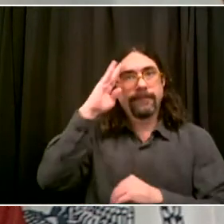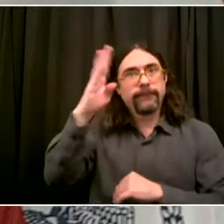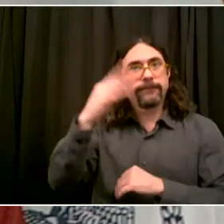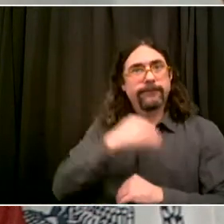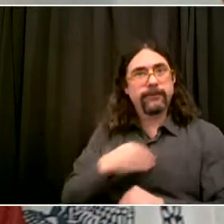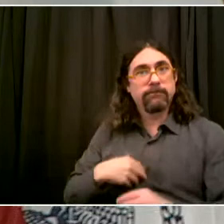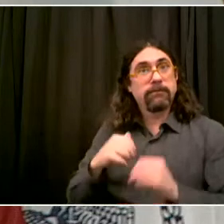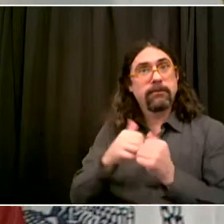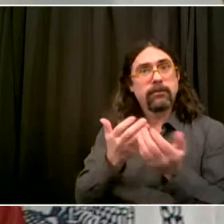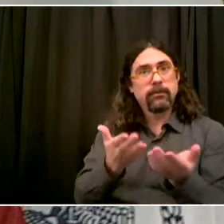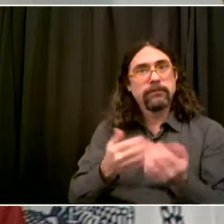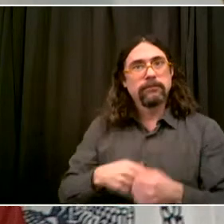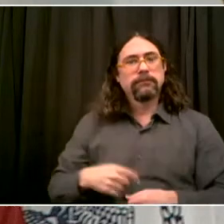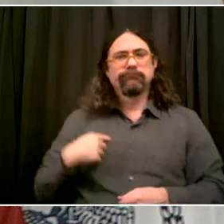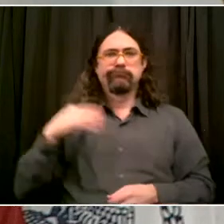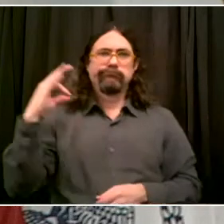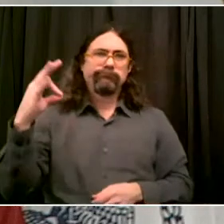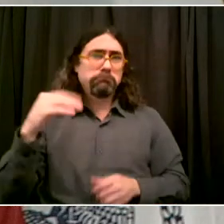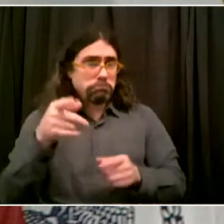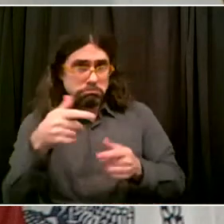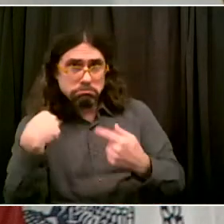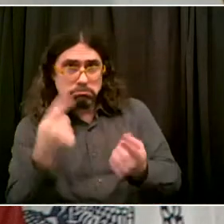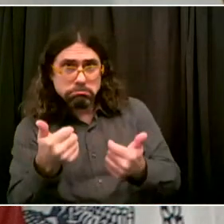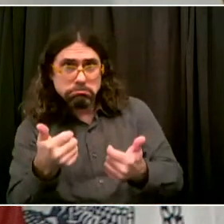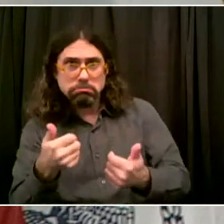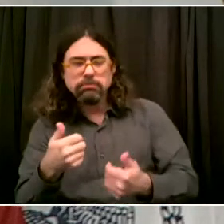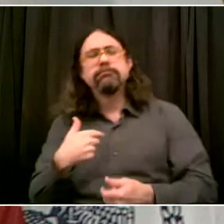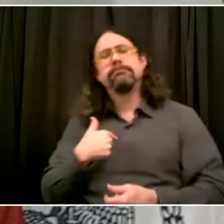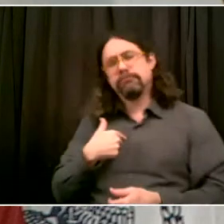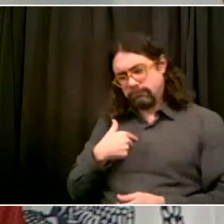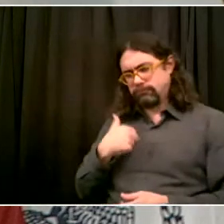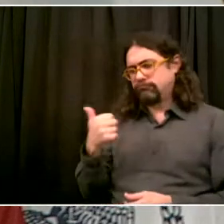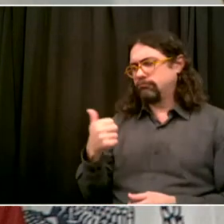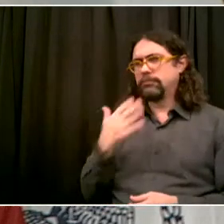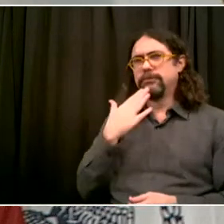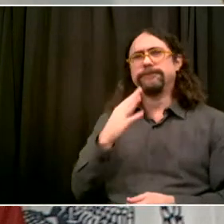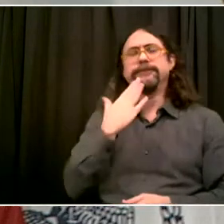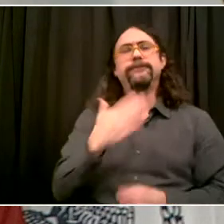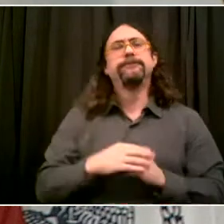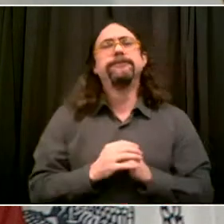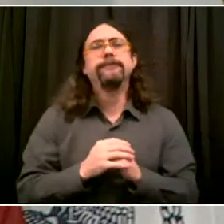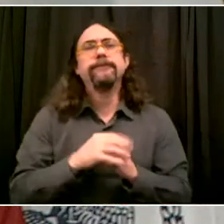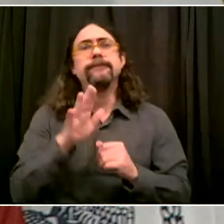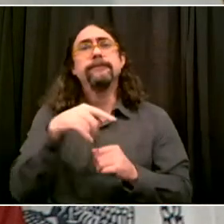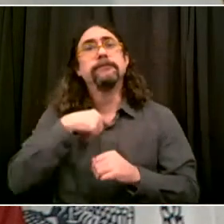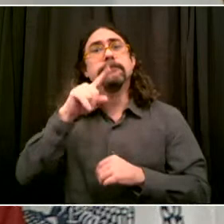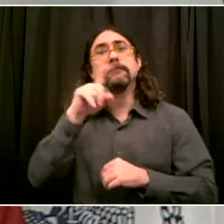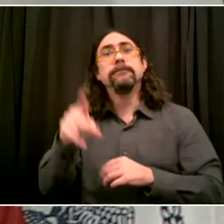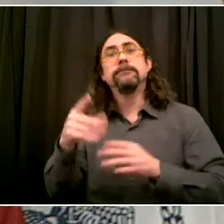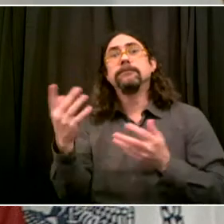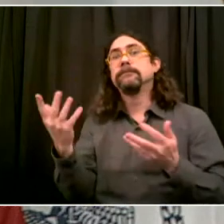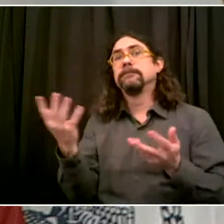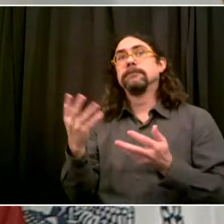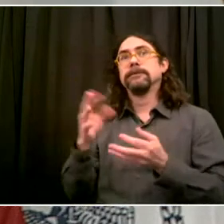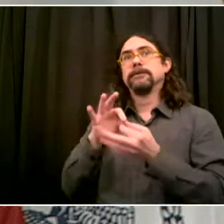THAT MORNING, MAYOR, HOW ARE YOU? HOW HAVE YOU BEEN? IAMAM DOING G WELLL, THANK